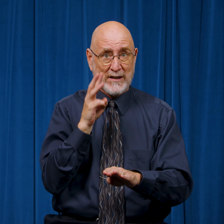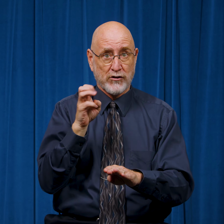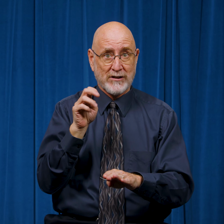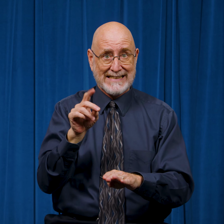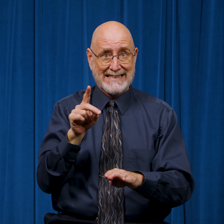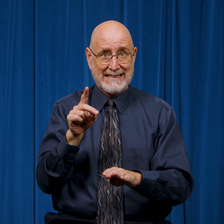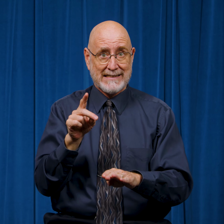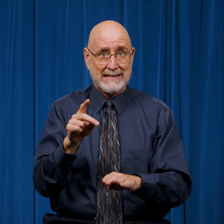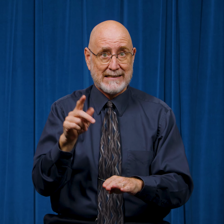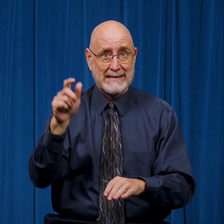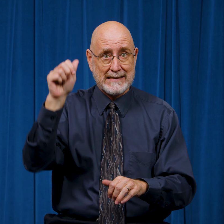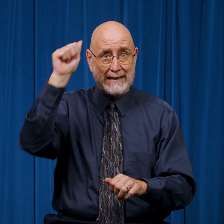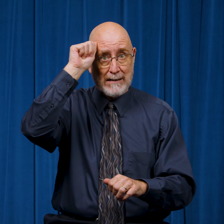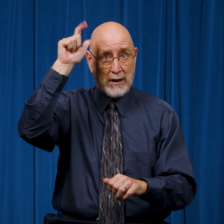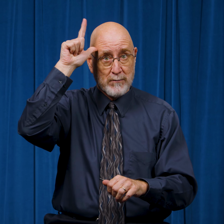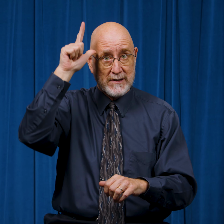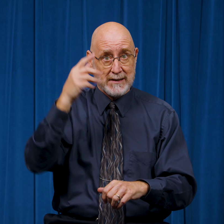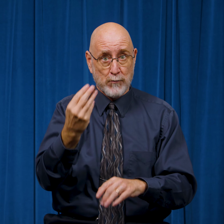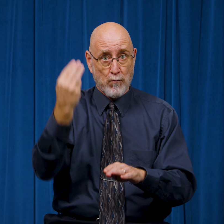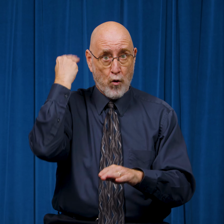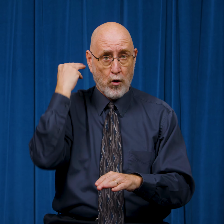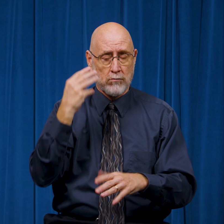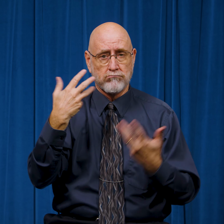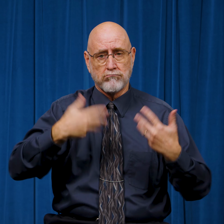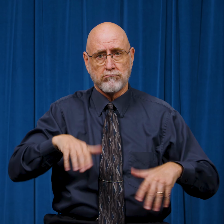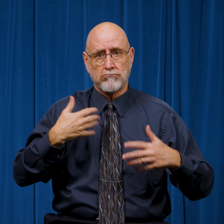then we are immediately impressed with this large monument